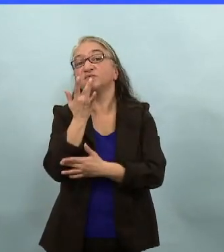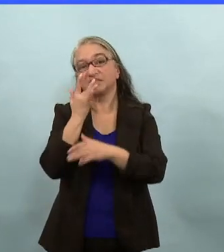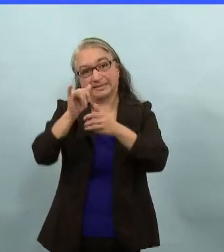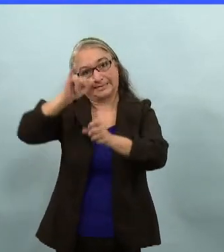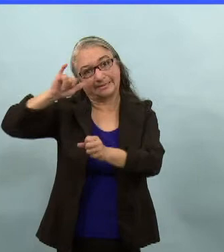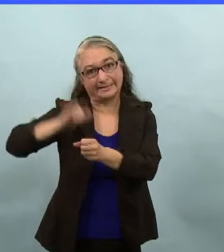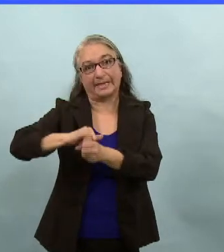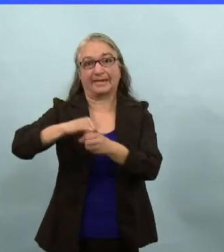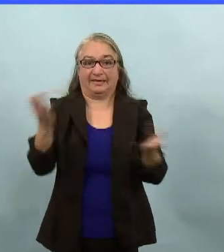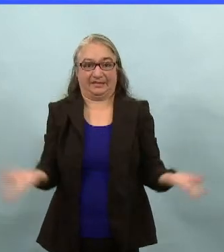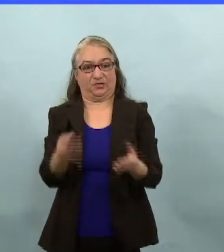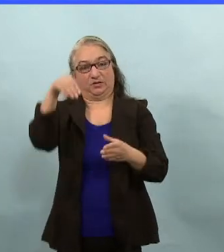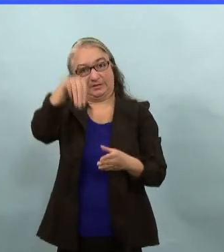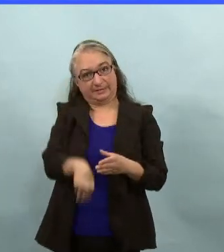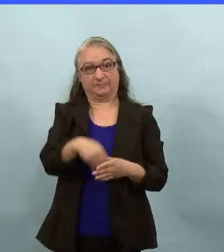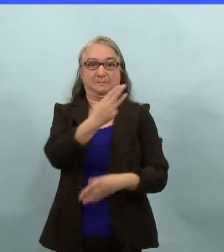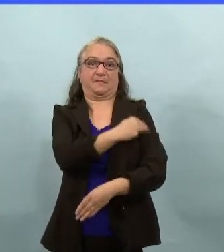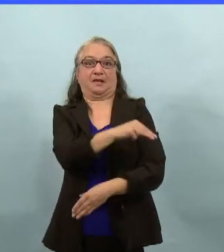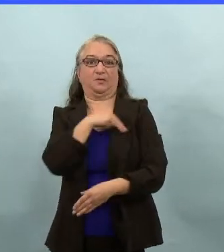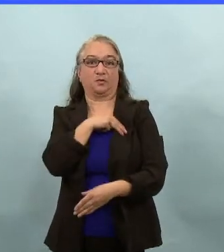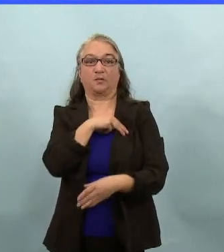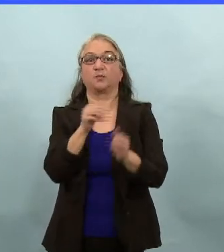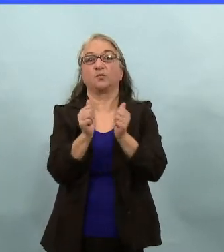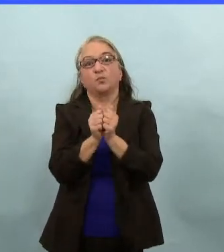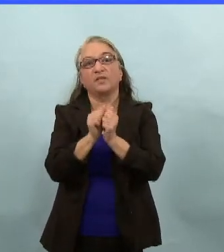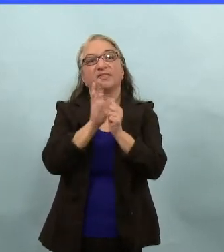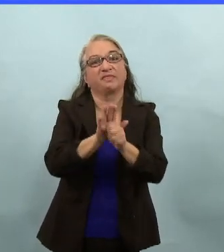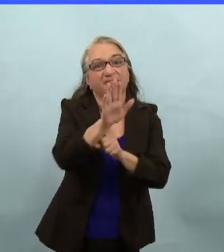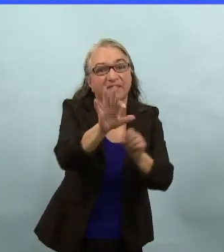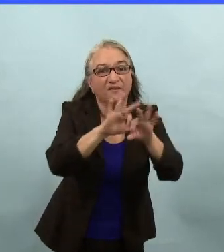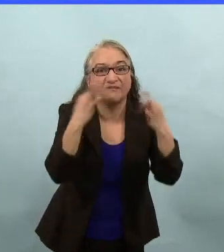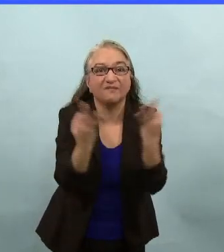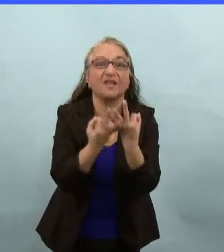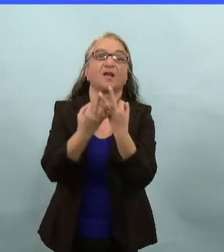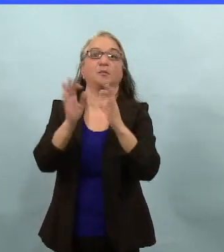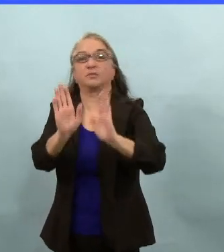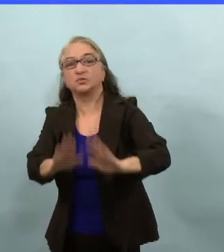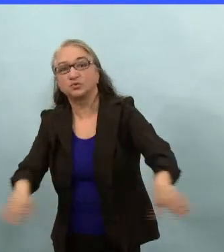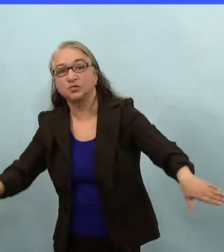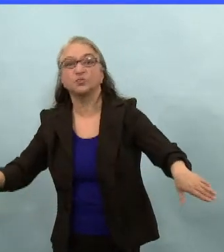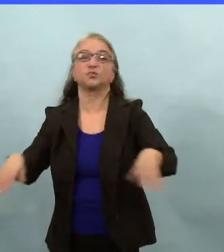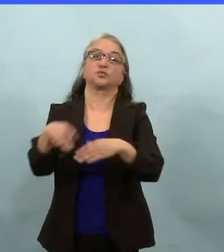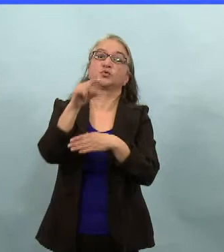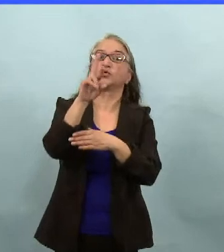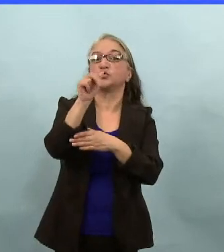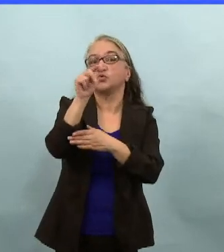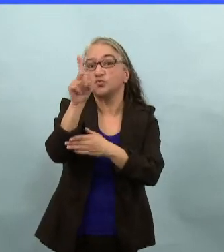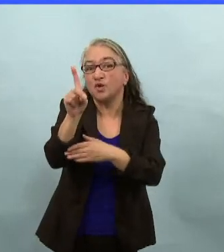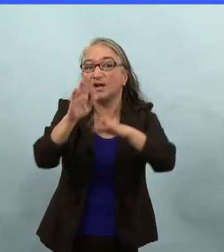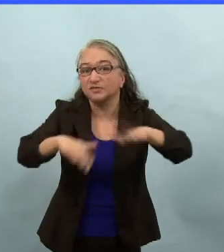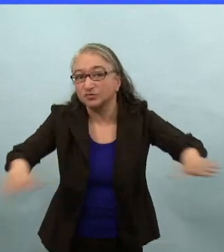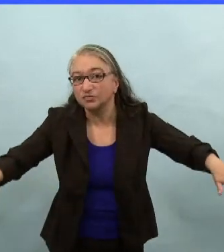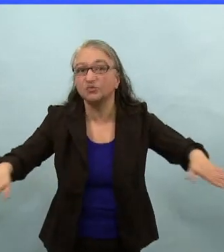family members their children their grandchildren and we are committed to ensuring that happens